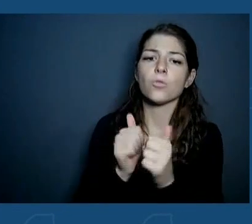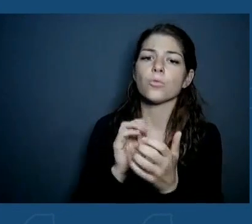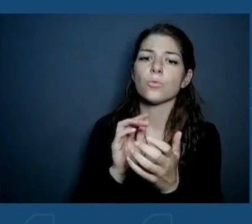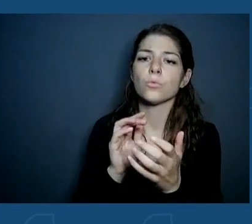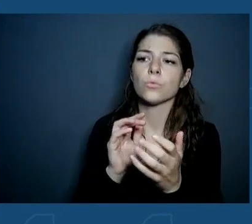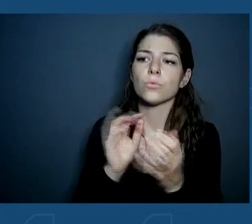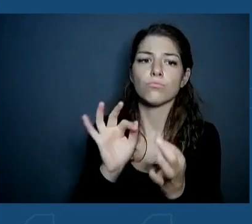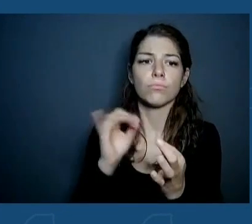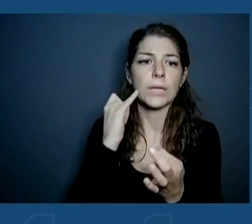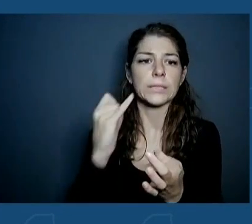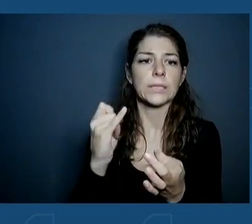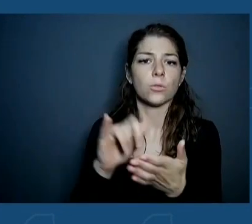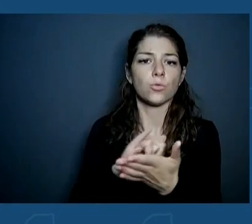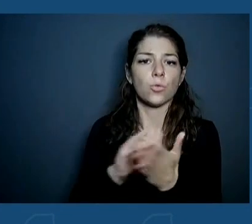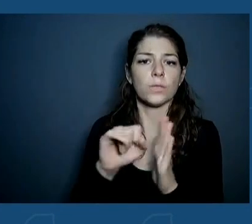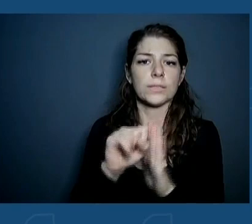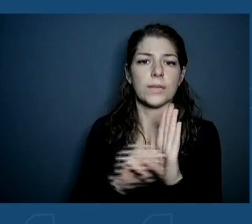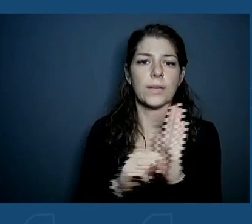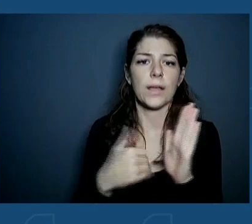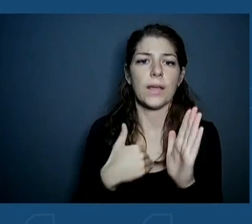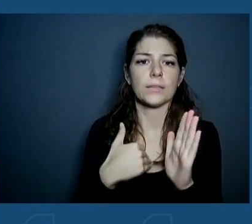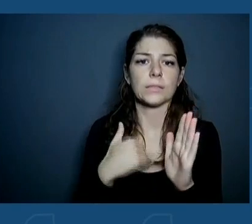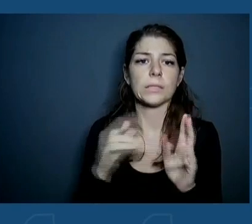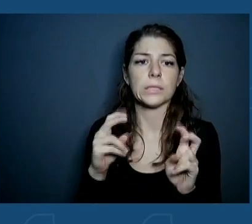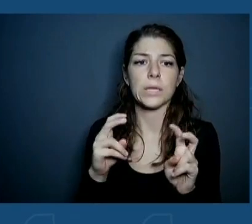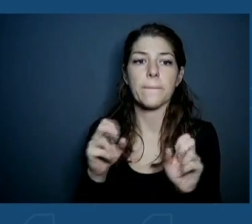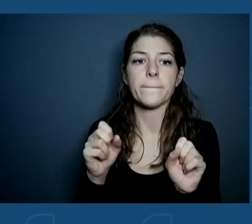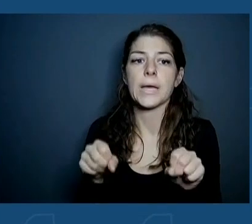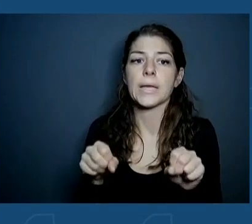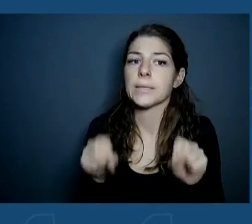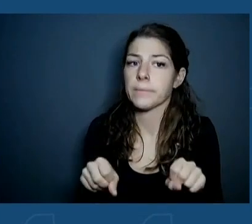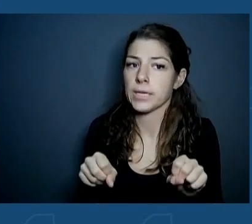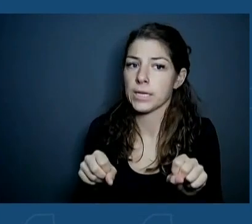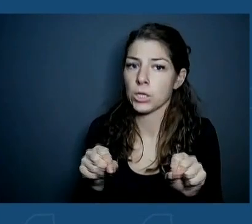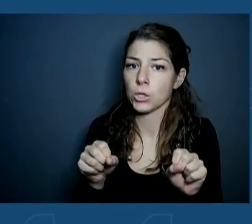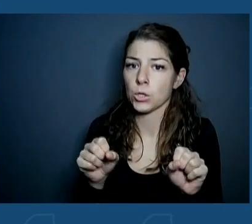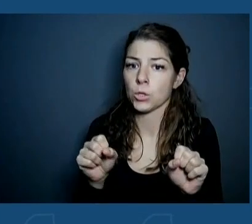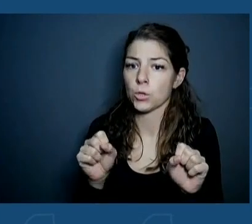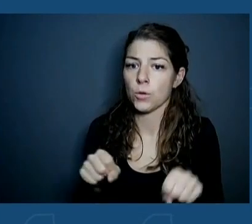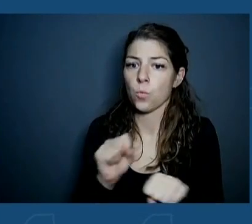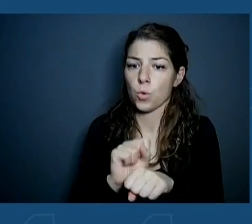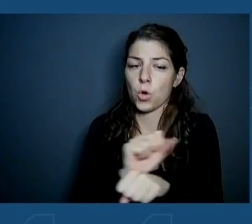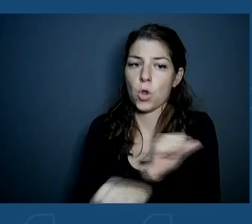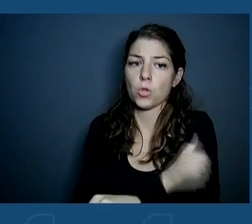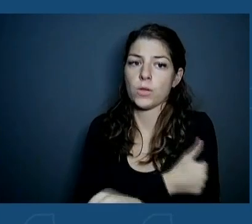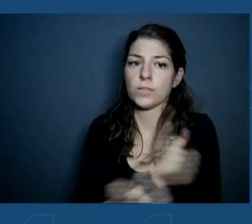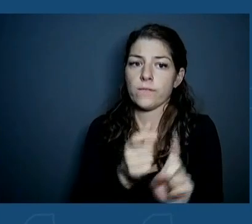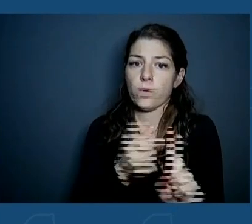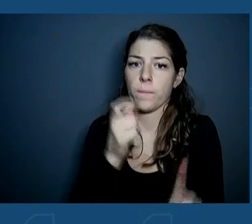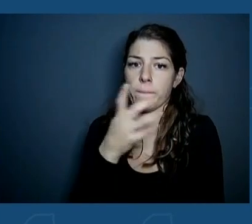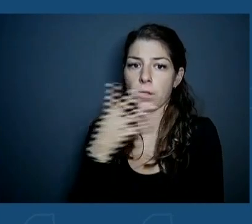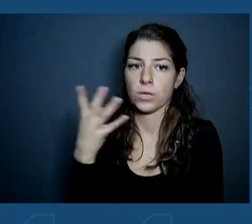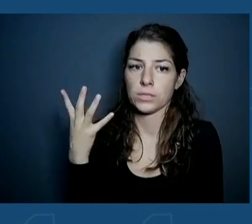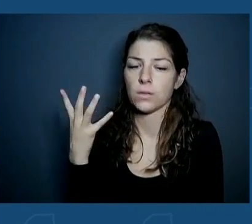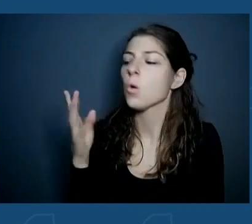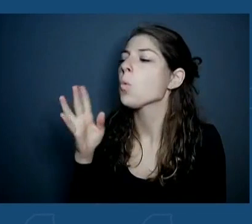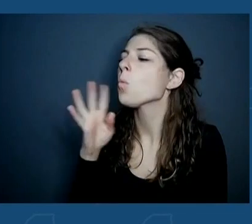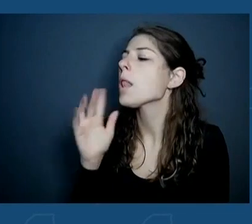THEM, WE ANSWER QUESTIONS WHEN WE NEED TO IN OUR JOB IS TO BE VIGILANT, OFFER ADVICE AND HELP PEOPLE MANAGE THROUGH THIS. I WANTED TO ASK HOW YOU